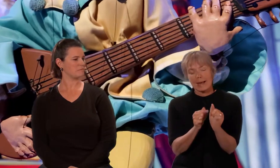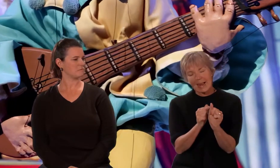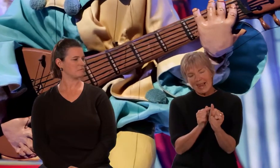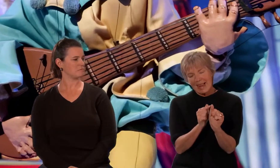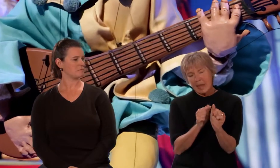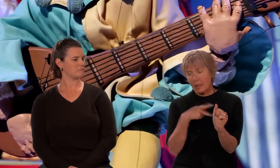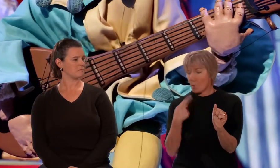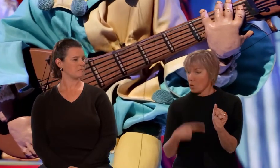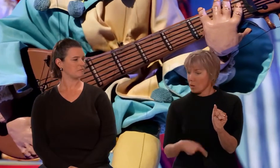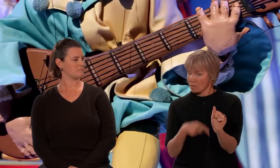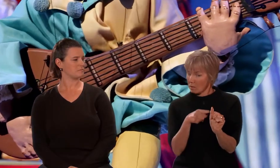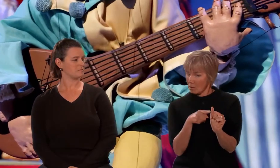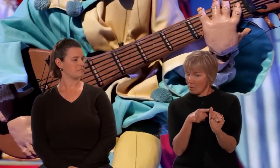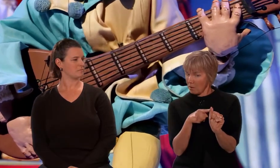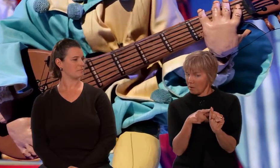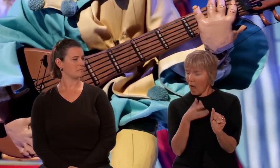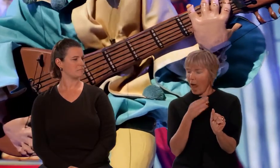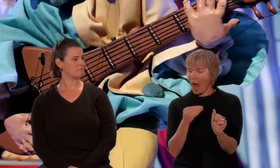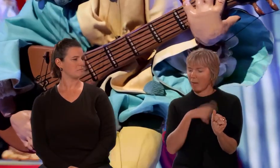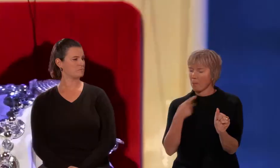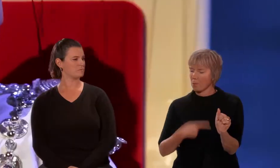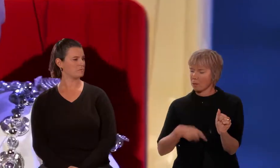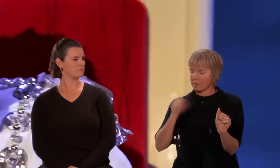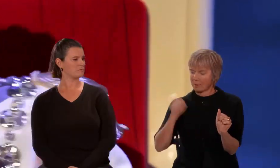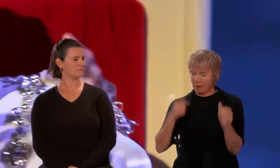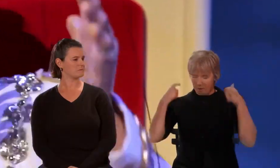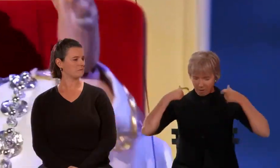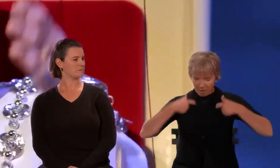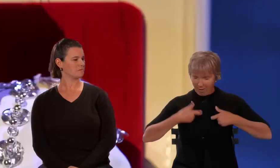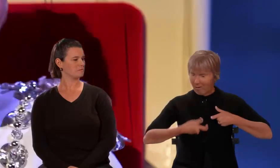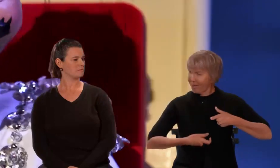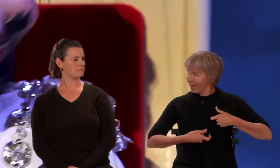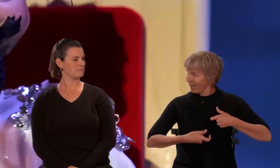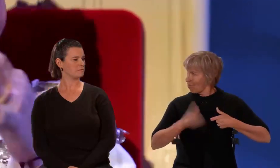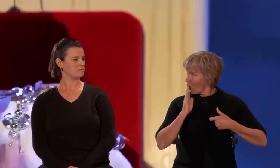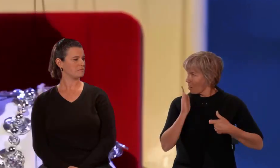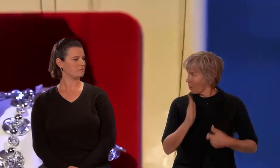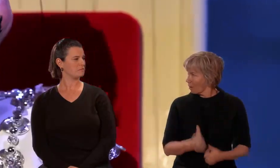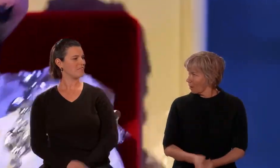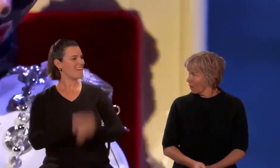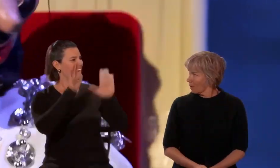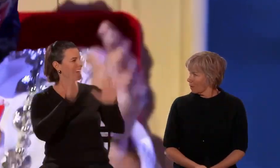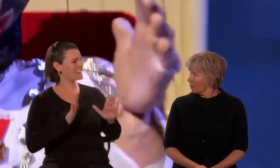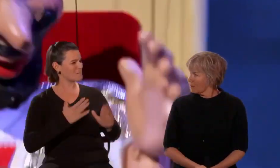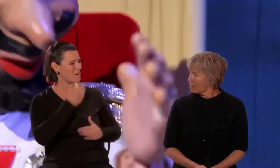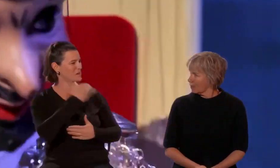so the Princess could wear it around her neck. [King] Excellent, my good man, excellent! Come, let me see it.